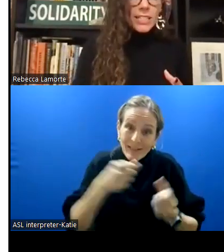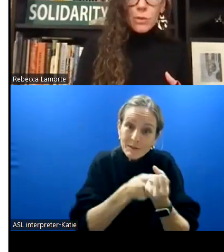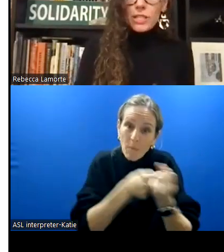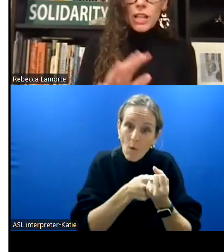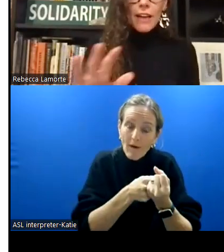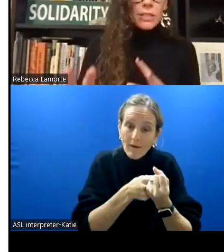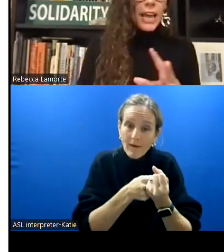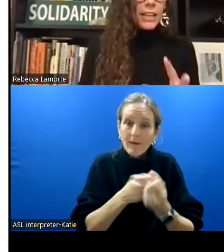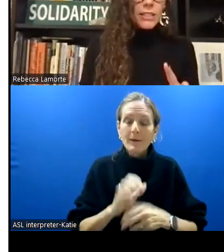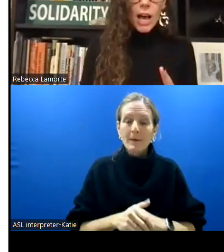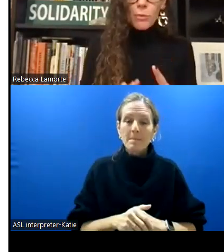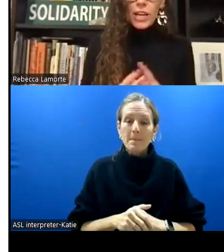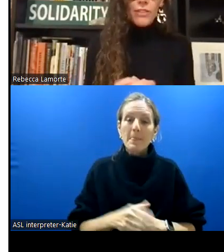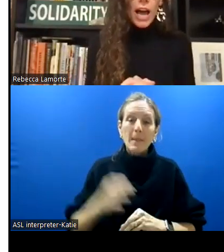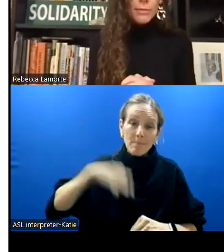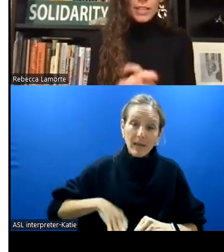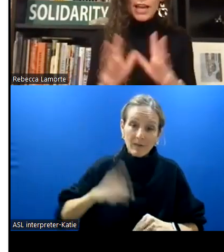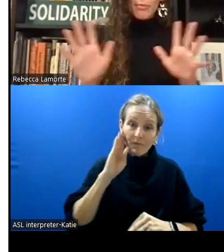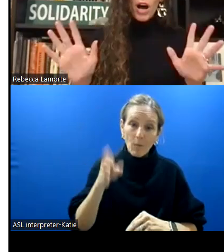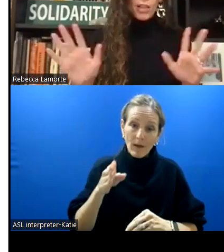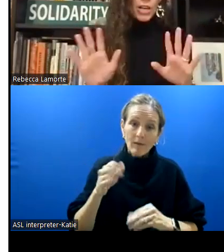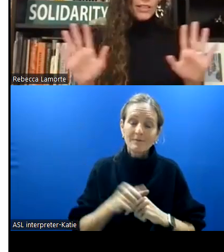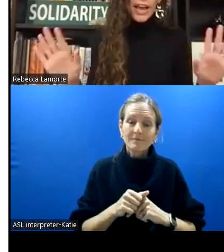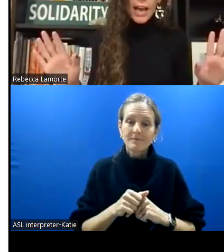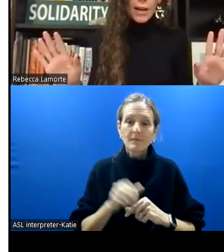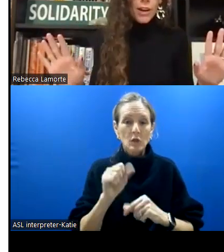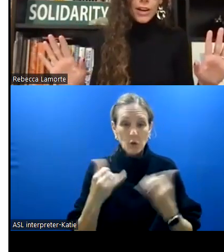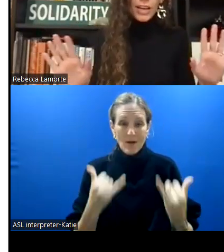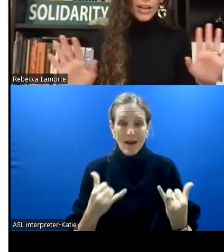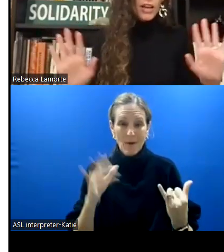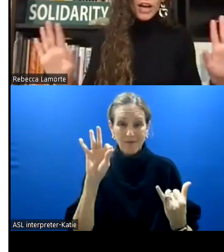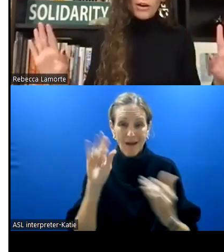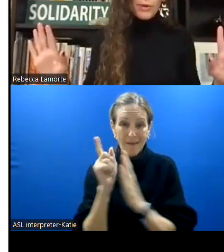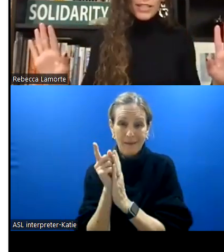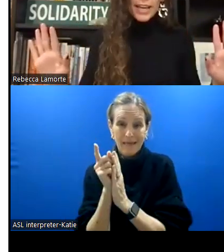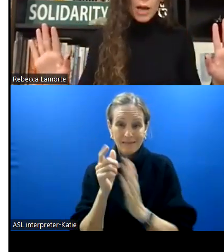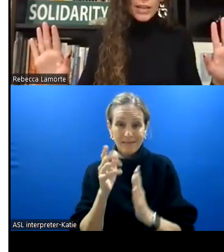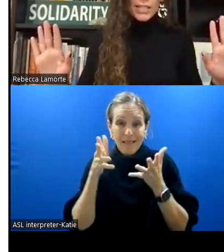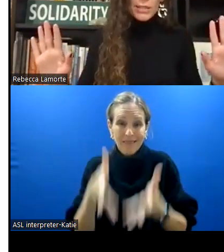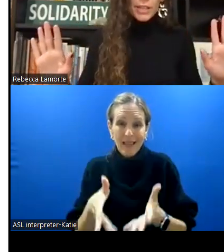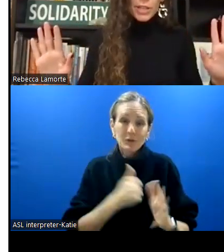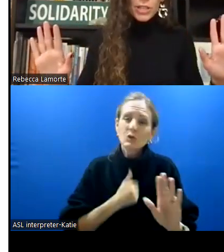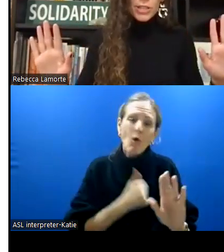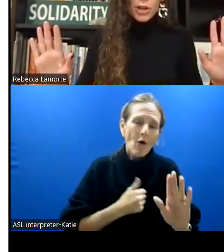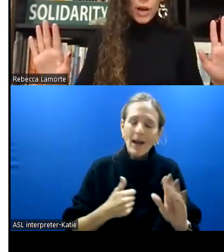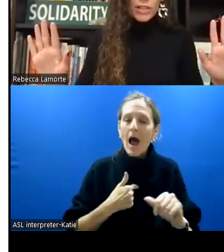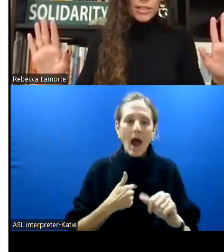I see we still have some hands up. We have nine minutes. I apologize. I am very... Once I get on my disability justice soapbox,